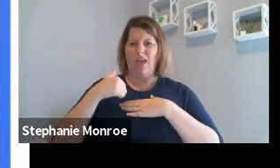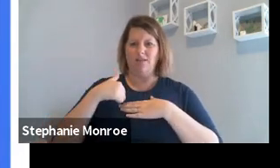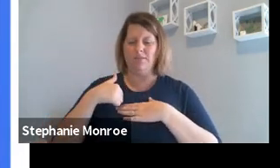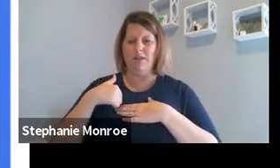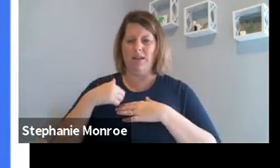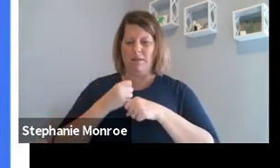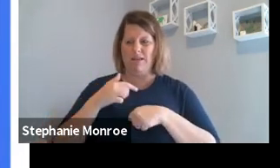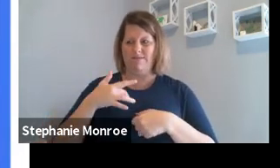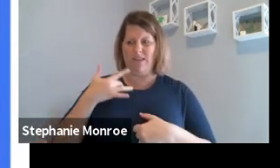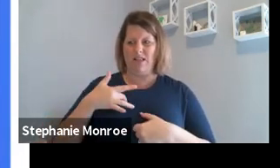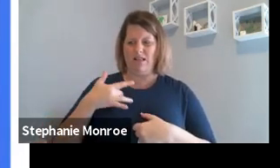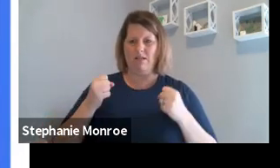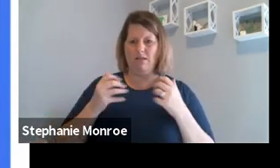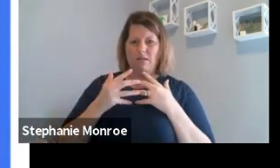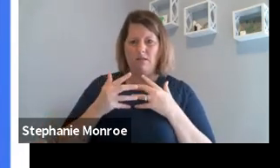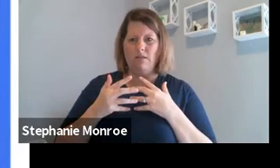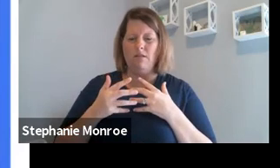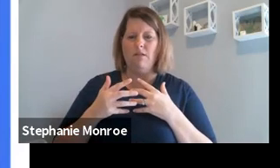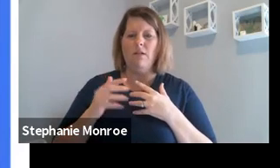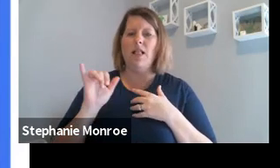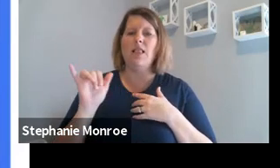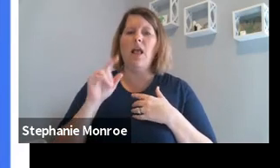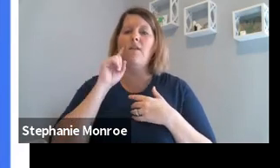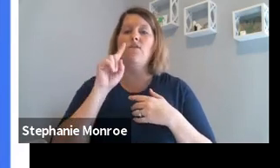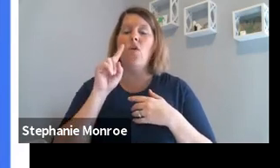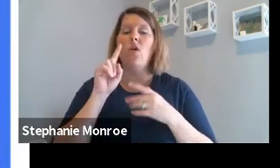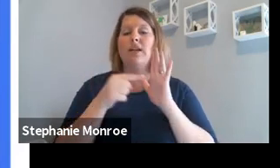fearful such as, for example, it could be a blow up,